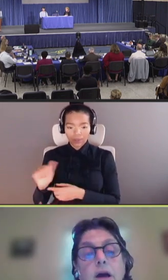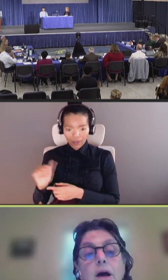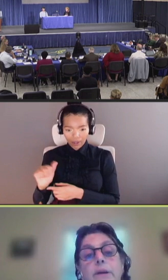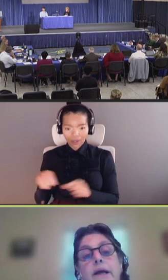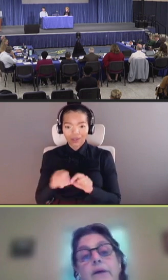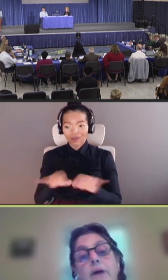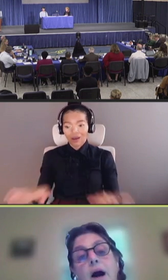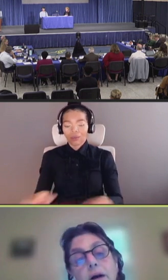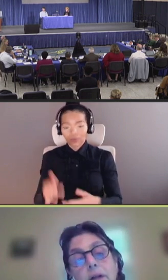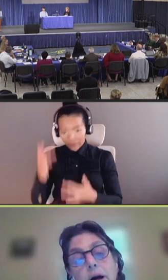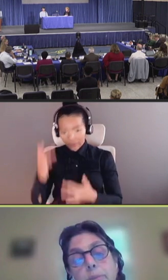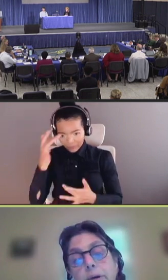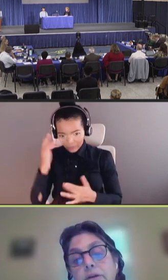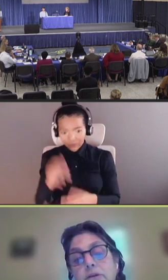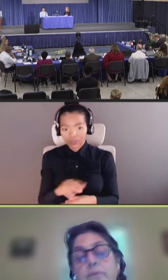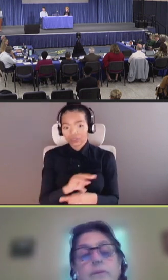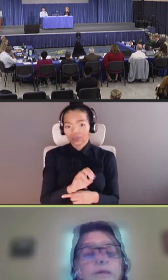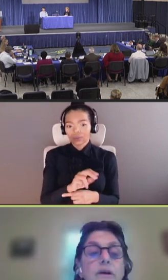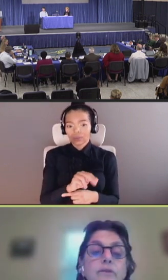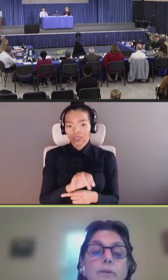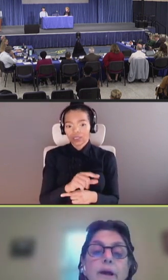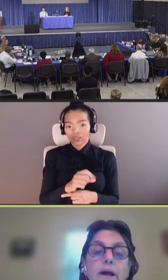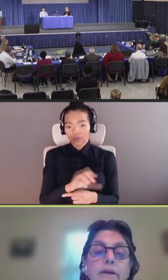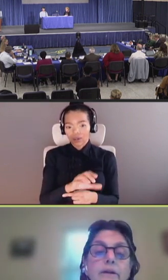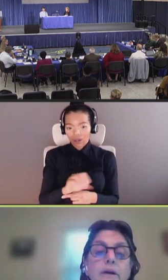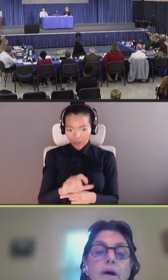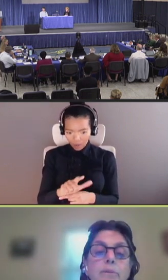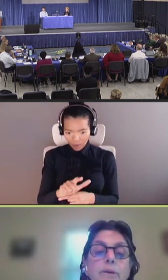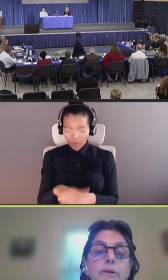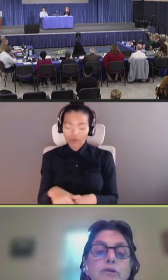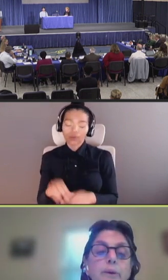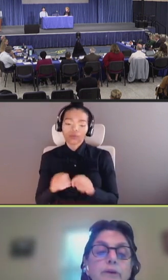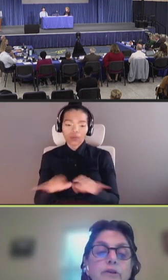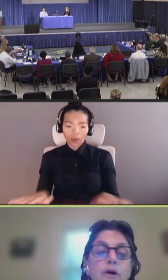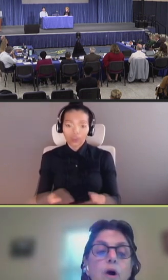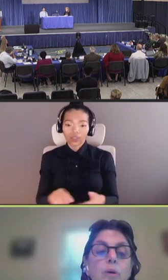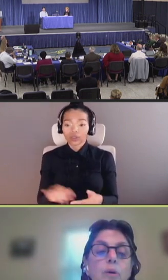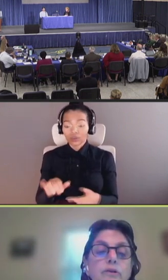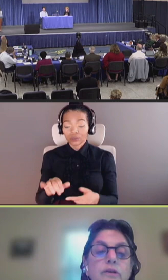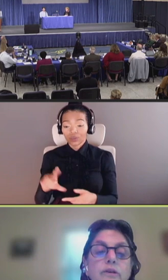meningococcal outbreaks in Denver. We had it in people experiencing homelessness.